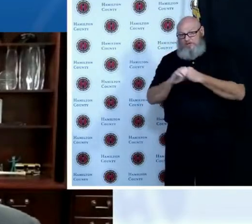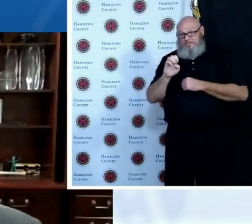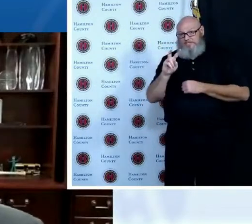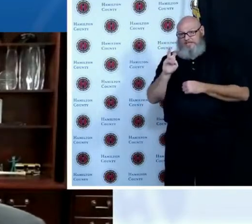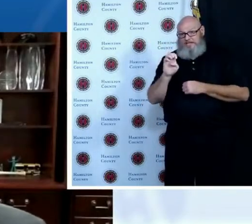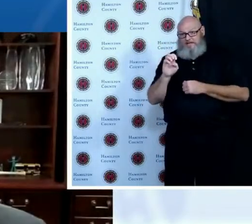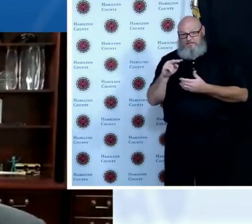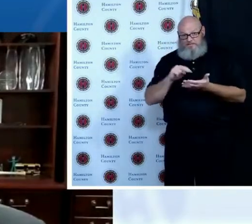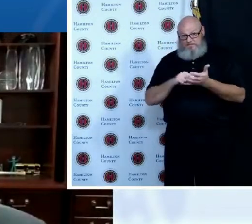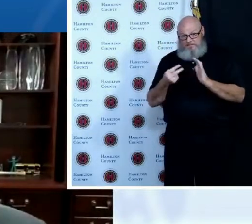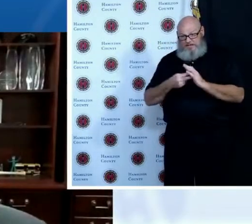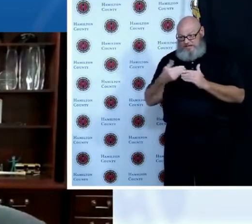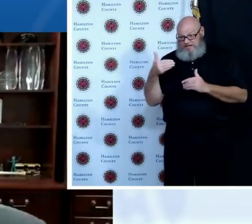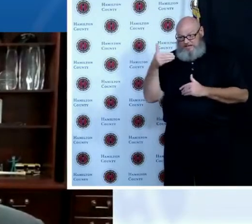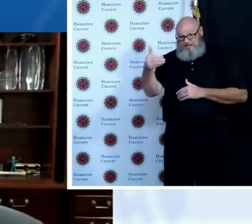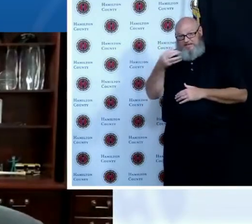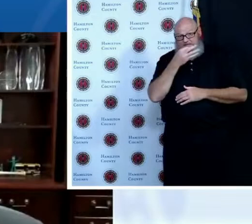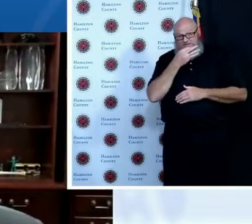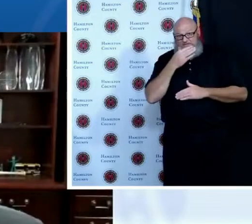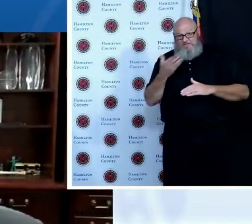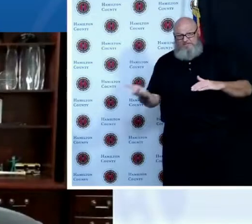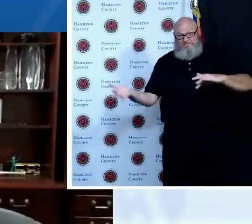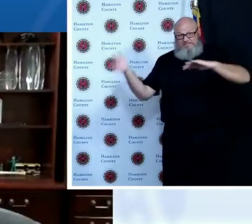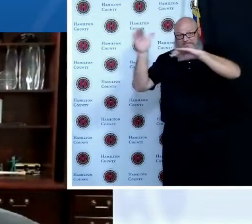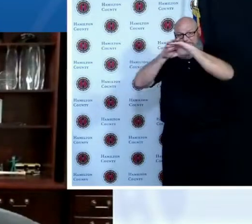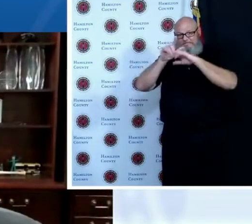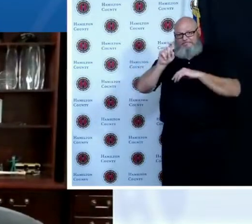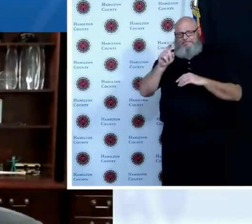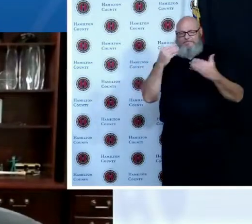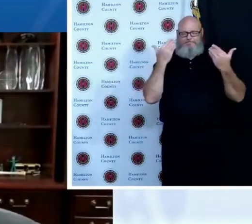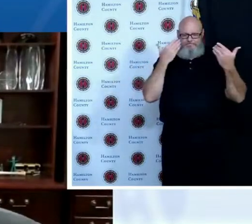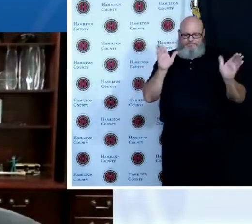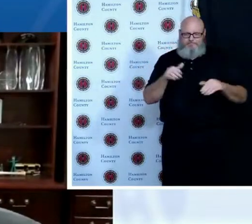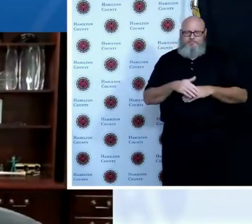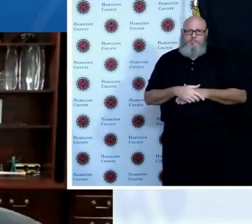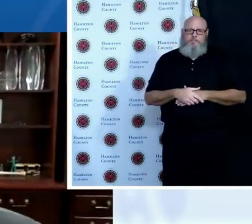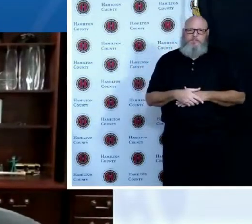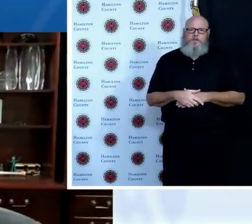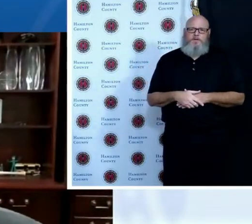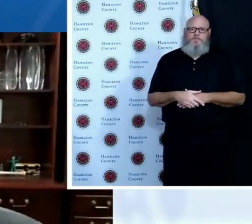down but it you know it plateaued and so I think the biggest issue that we're seeing is the big is